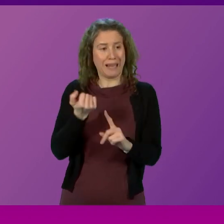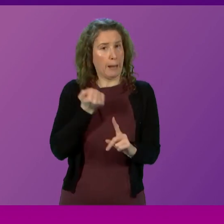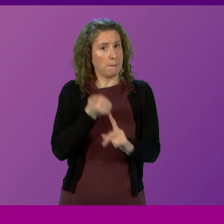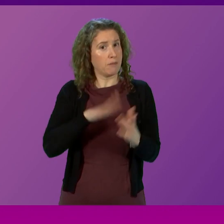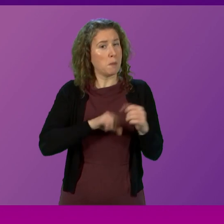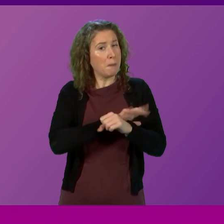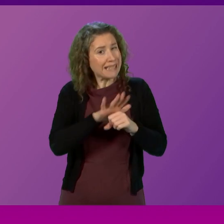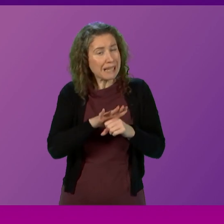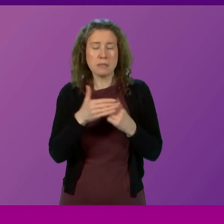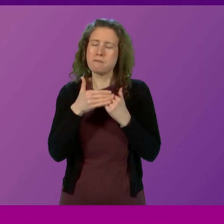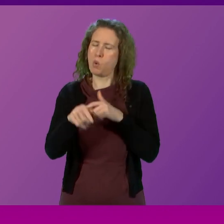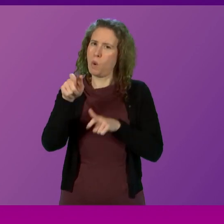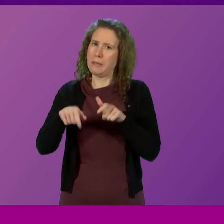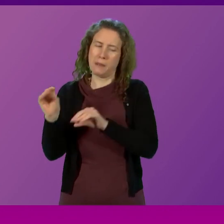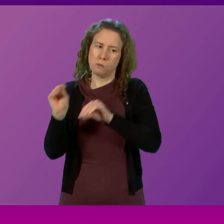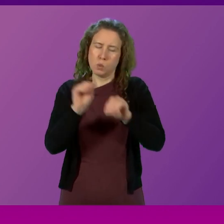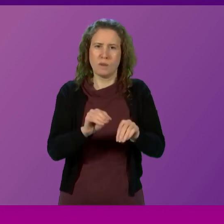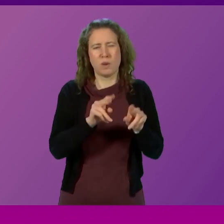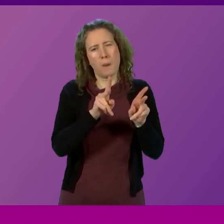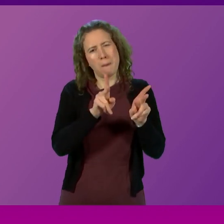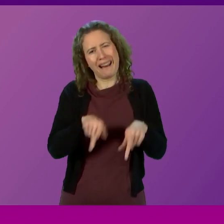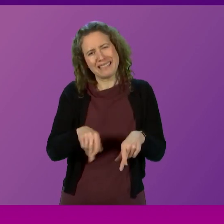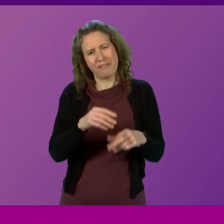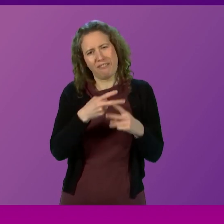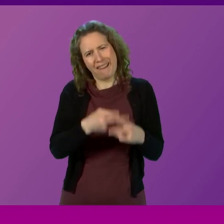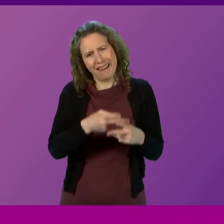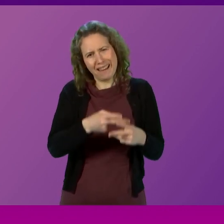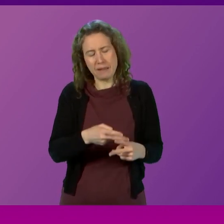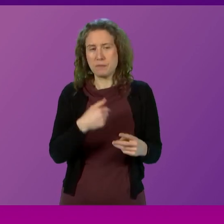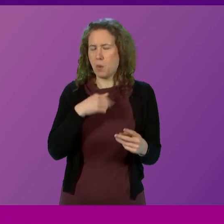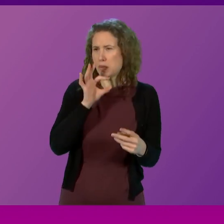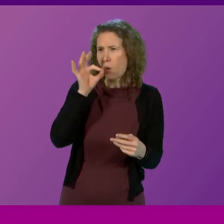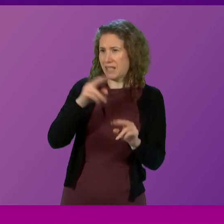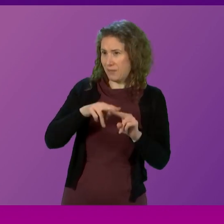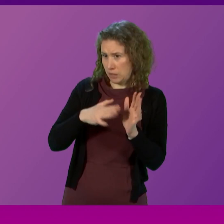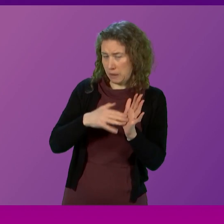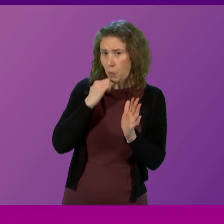people need to move to palliative care. Will the First Minister agree to convene